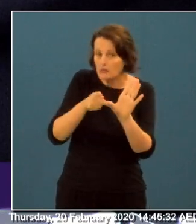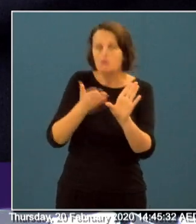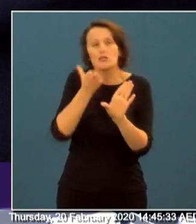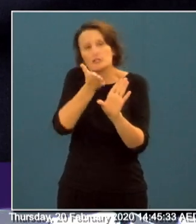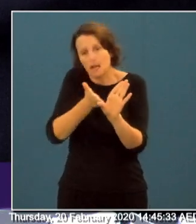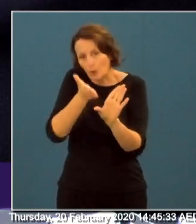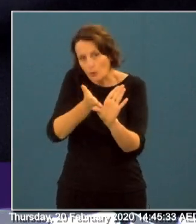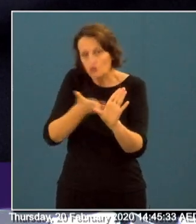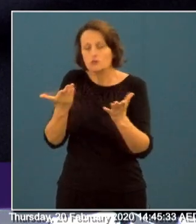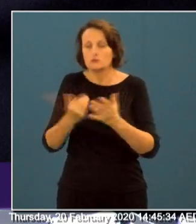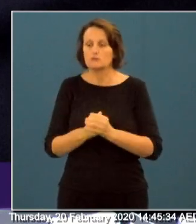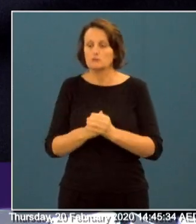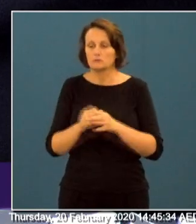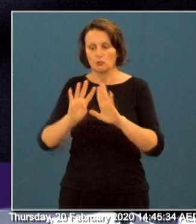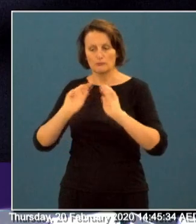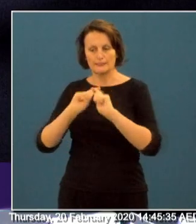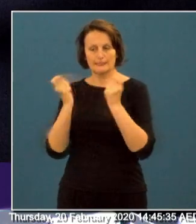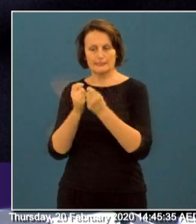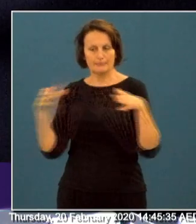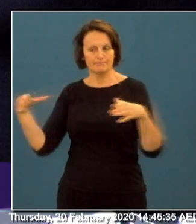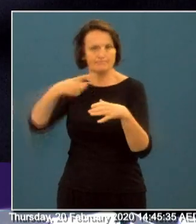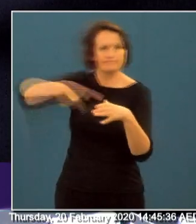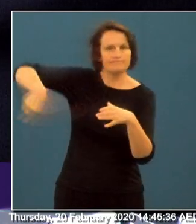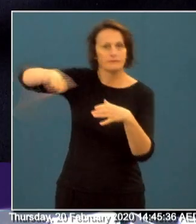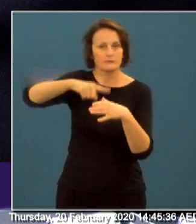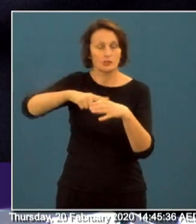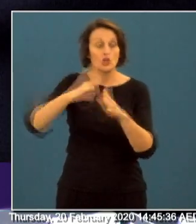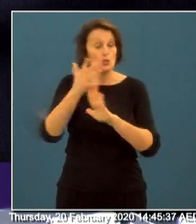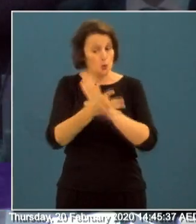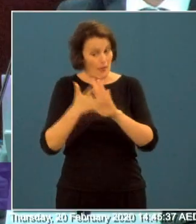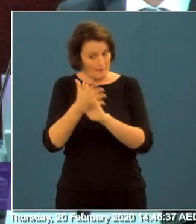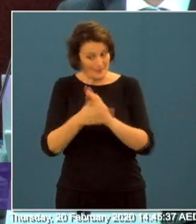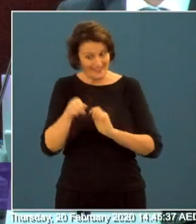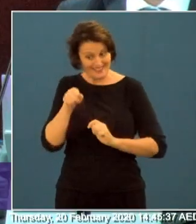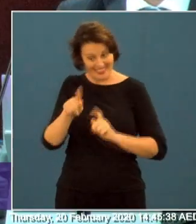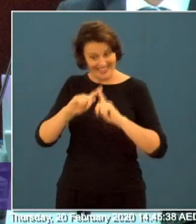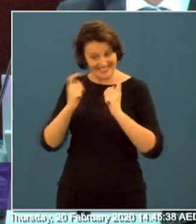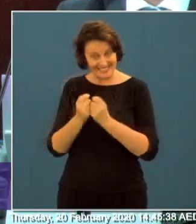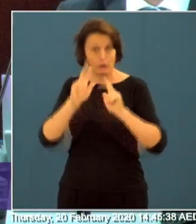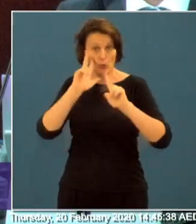All right. And that deals with the whole life span, in terms of the patient cohort that you'll see?